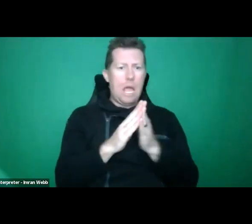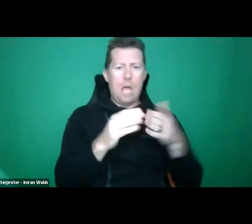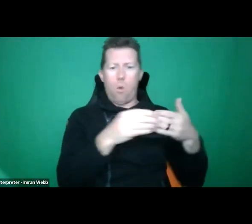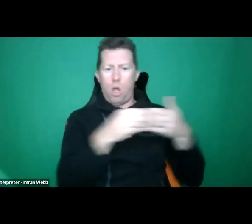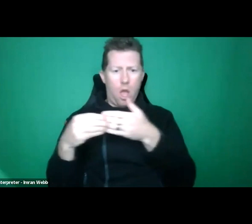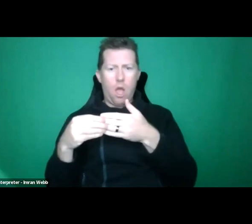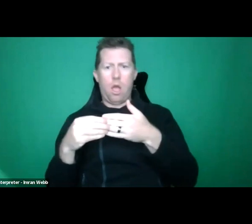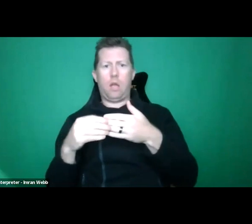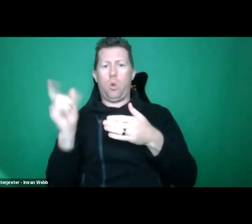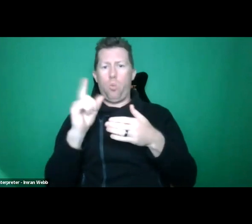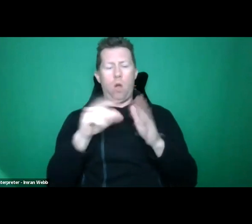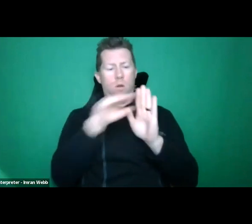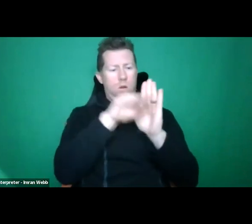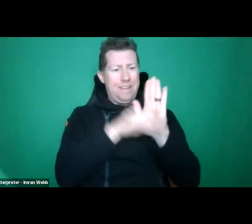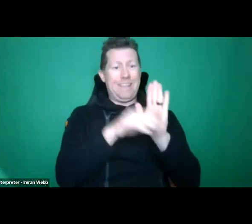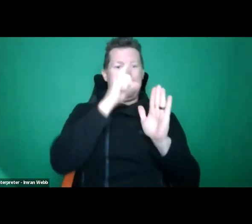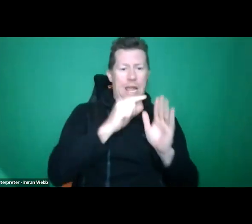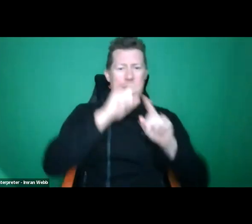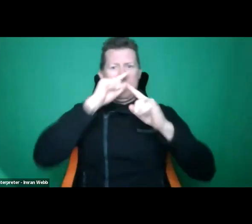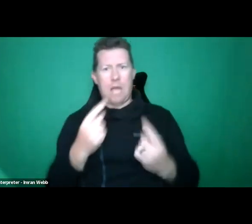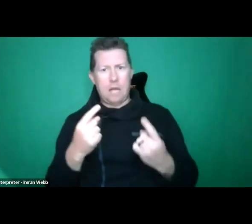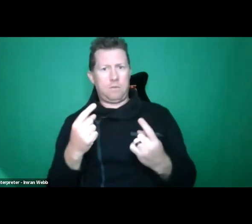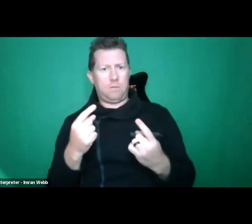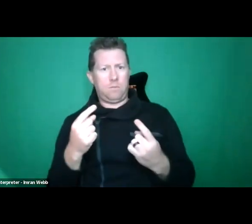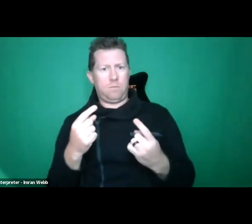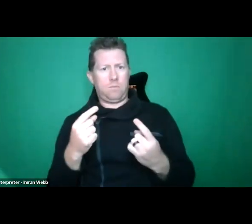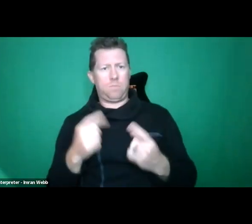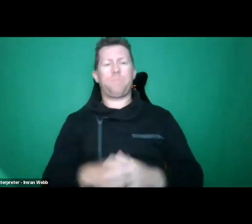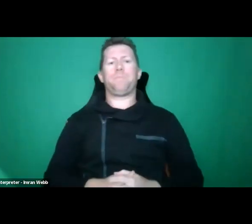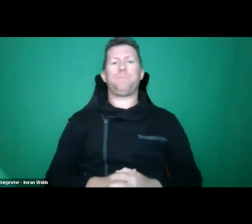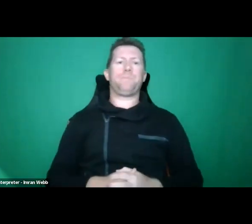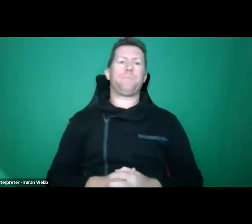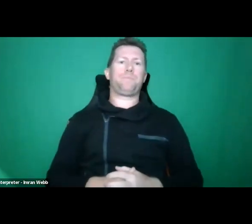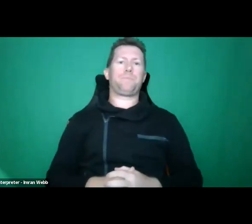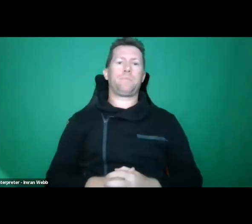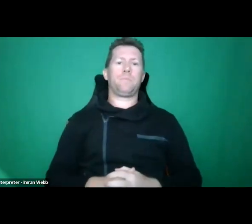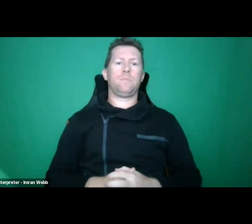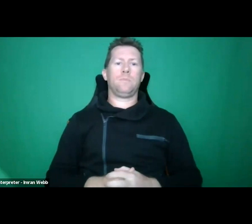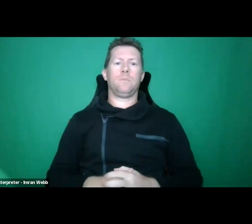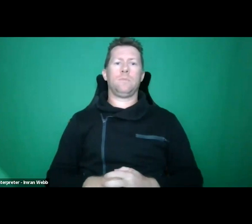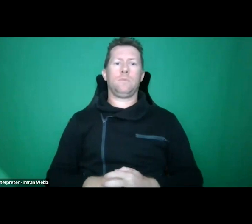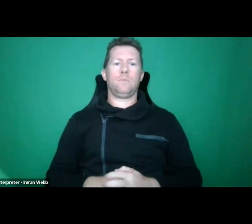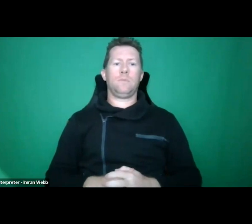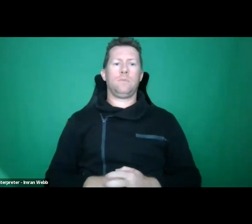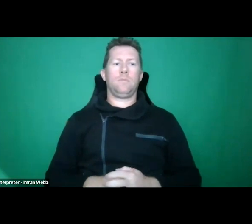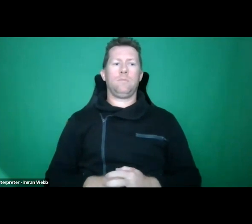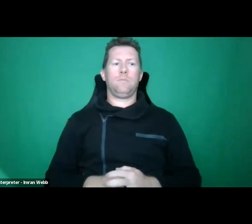the data asset can be used and those for which it cannot. The Australian Government